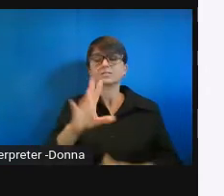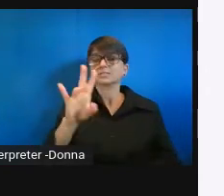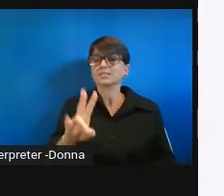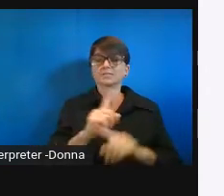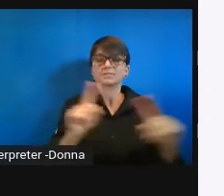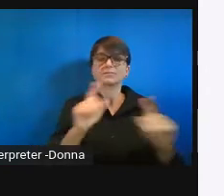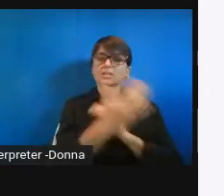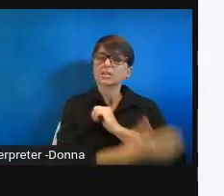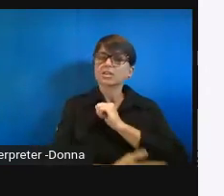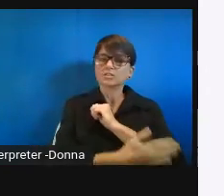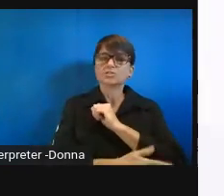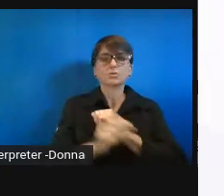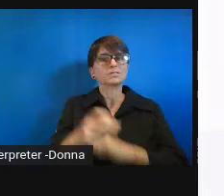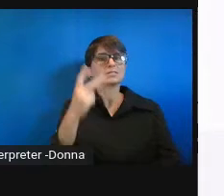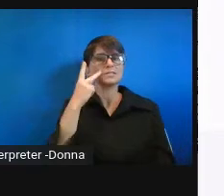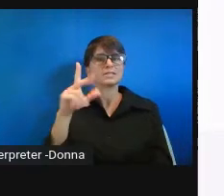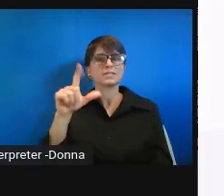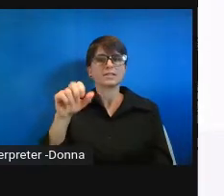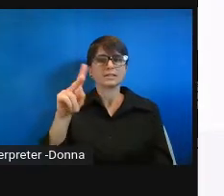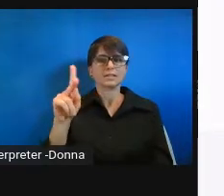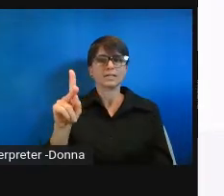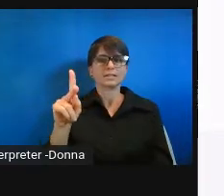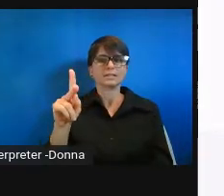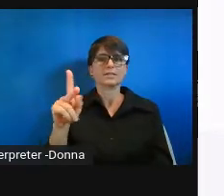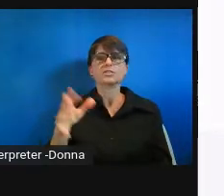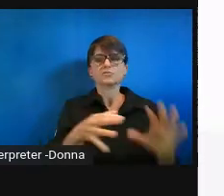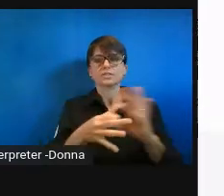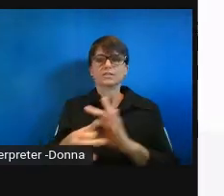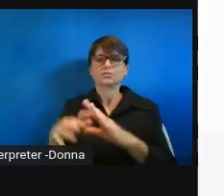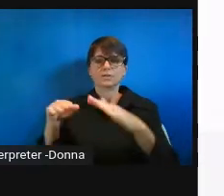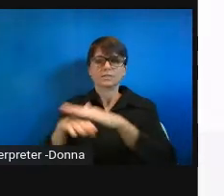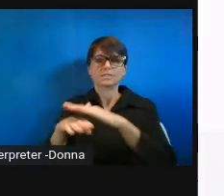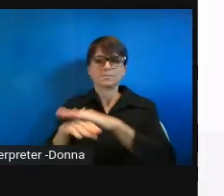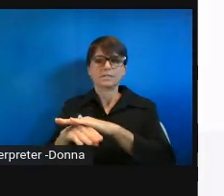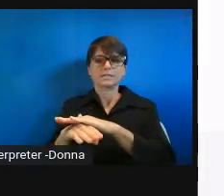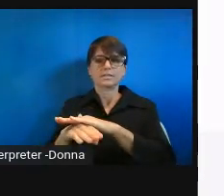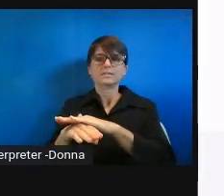For example, in Latin websites only privacy was mentioned as a value.